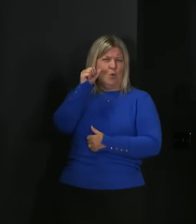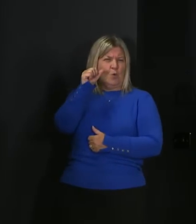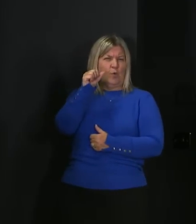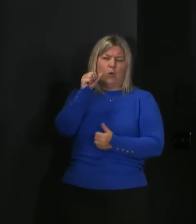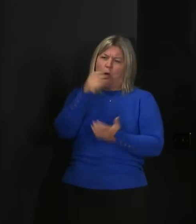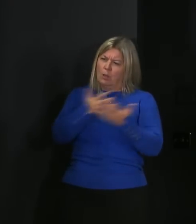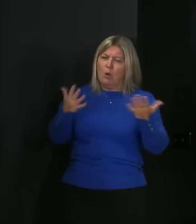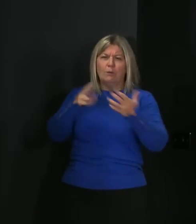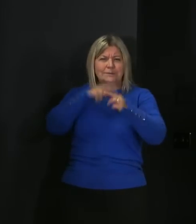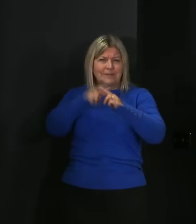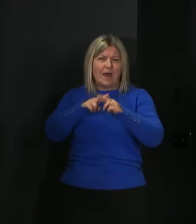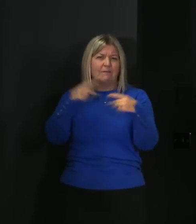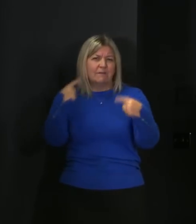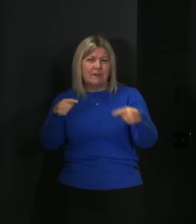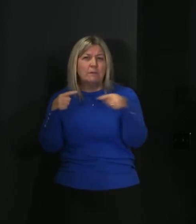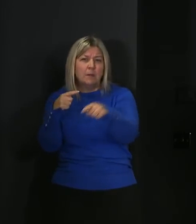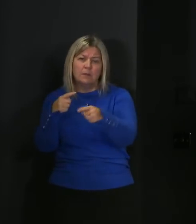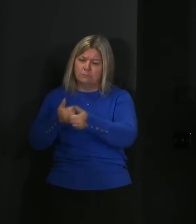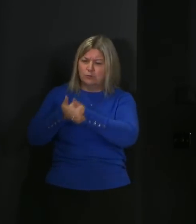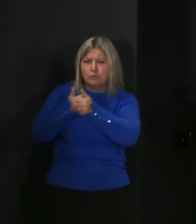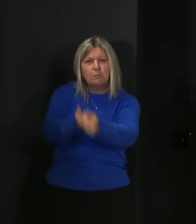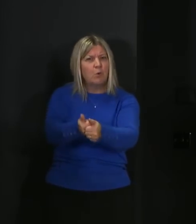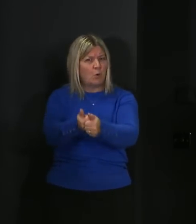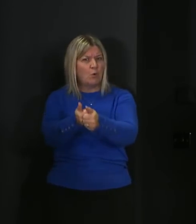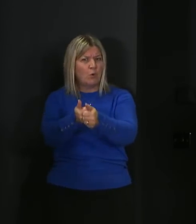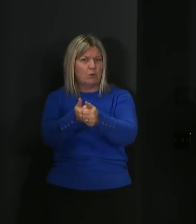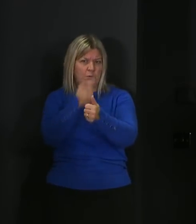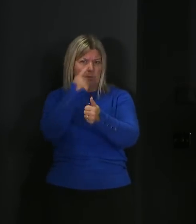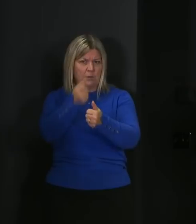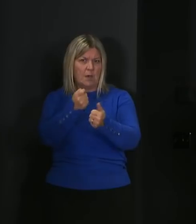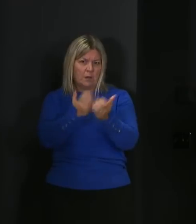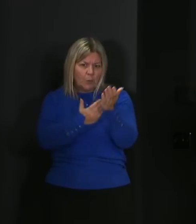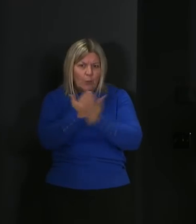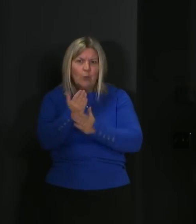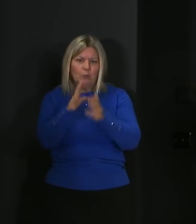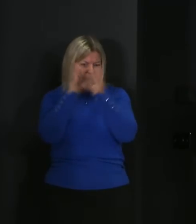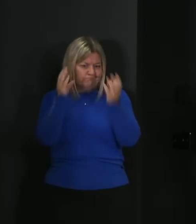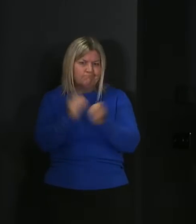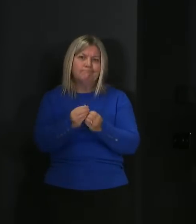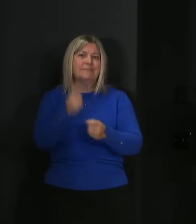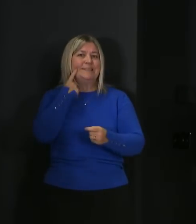An existing system that will allow us to put this new support in place quickly. It